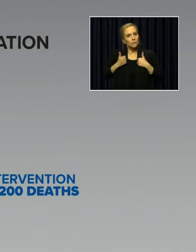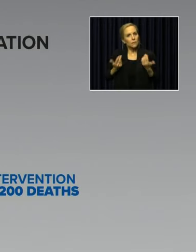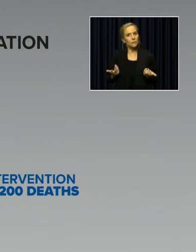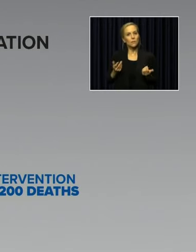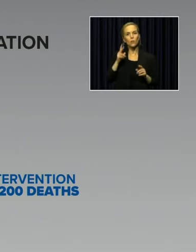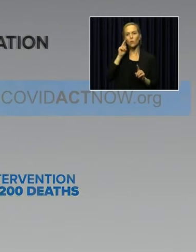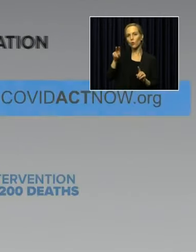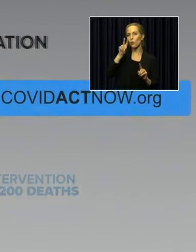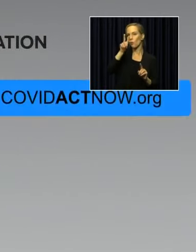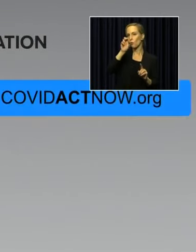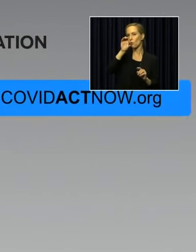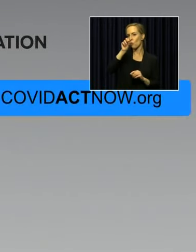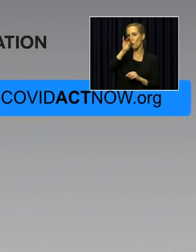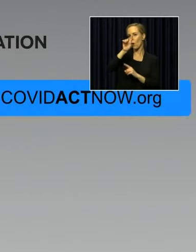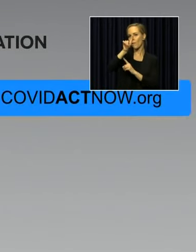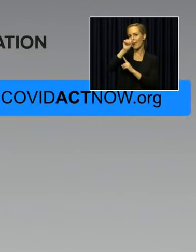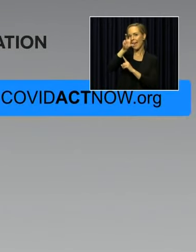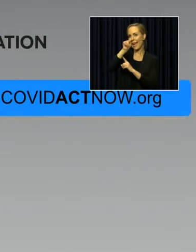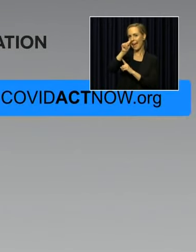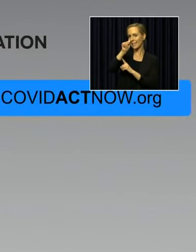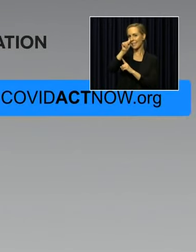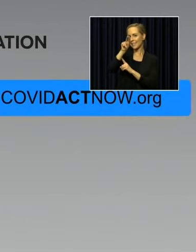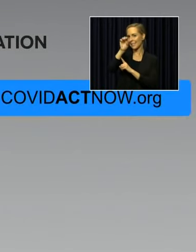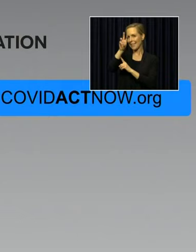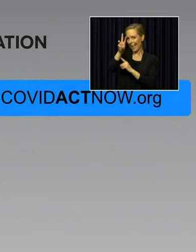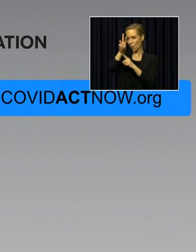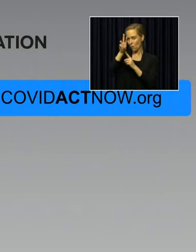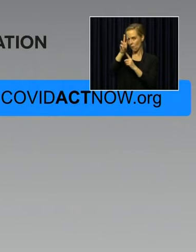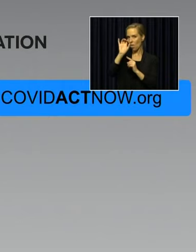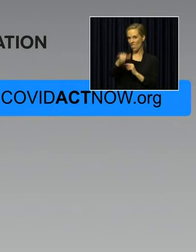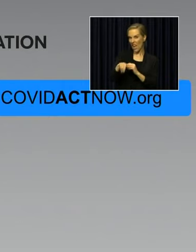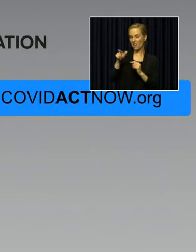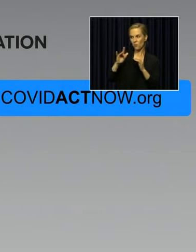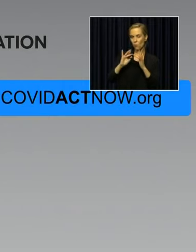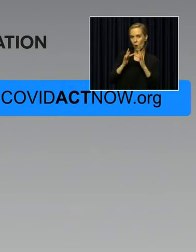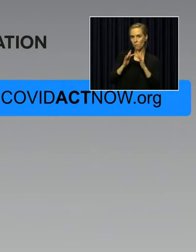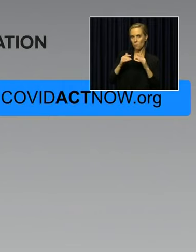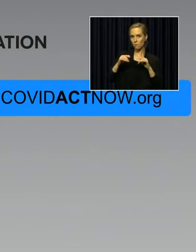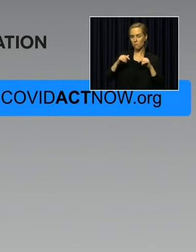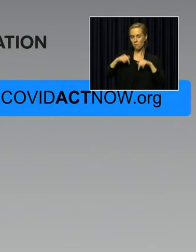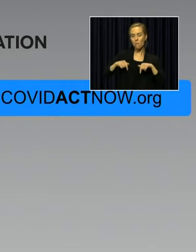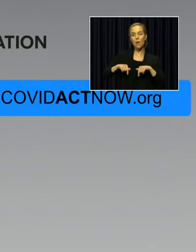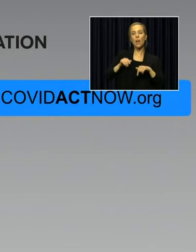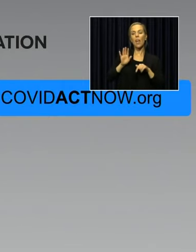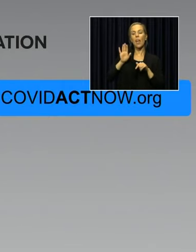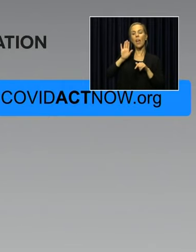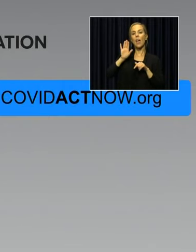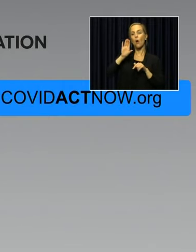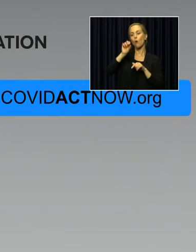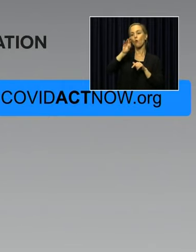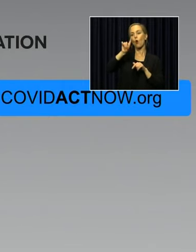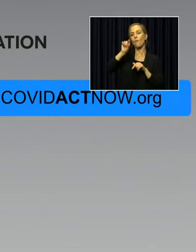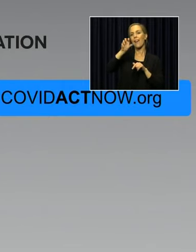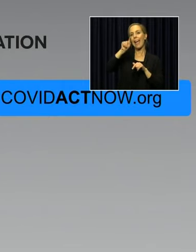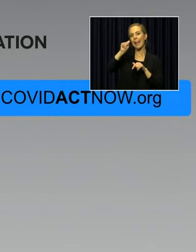AND WE DO OUR PART. SO THAT'S WHAT WE HAVE TO TALK